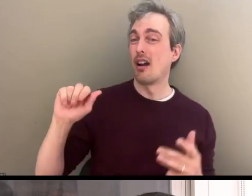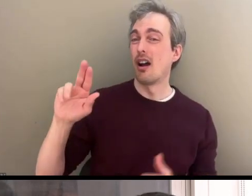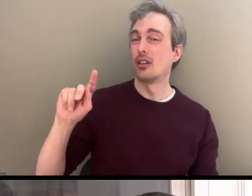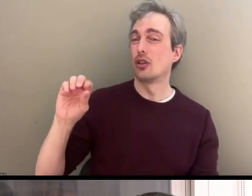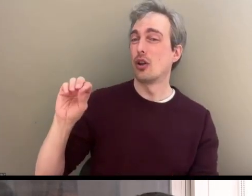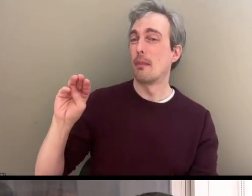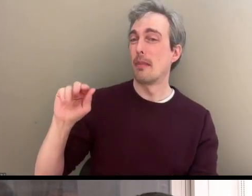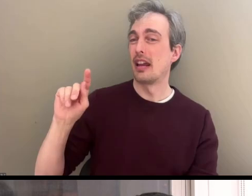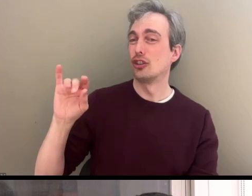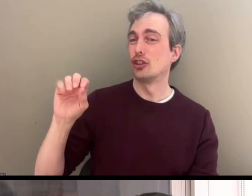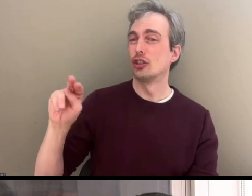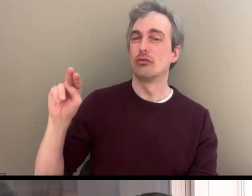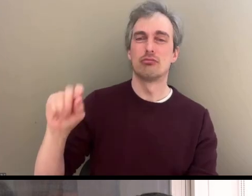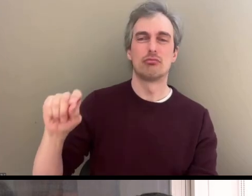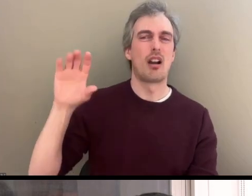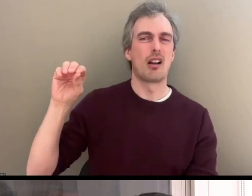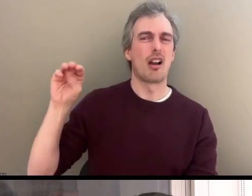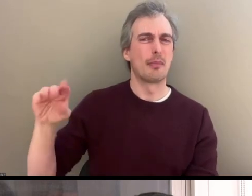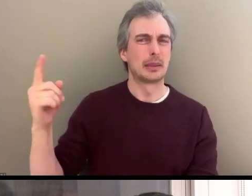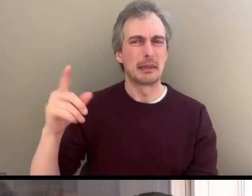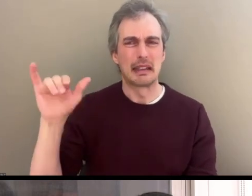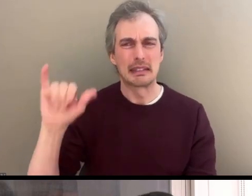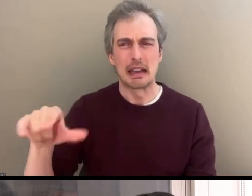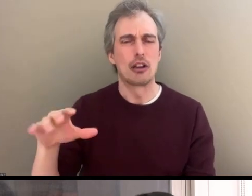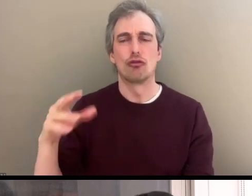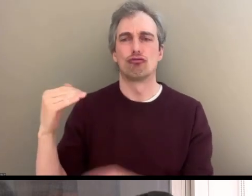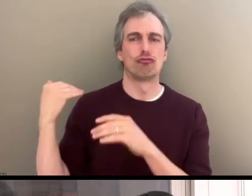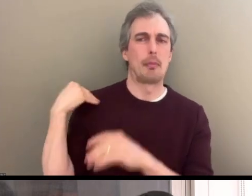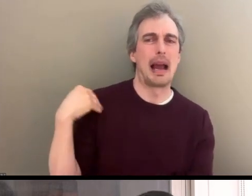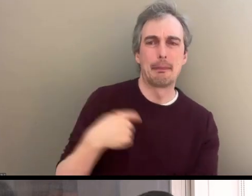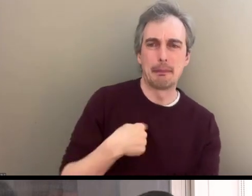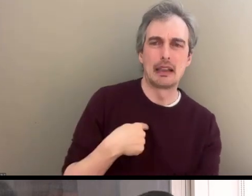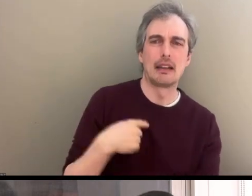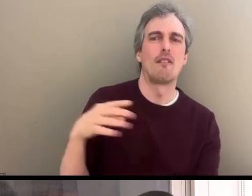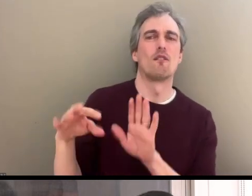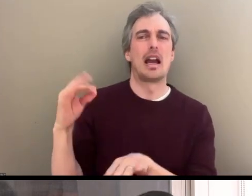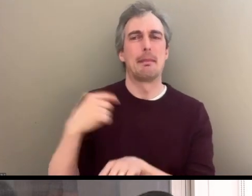Remind me or find me, shoot me a note and I can find that and it actually